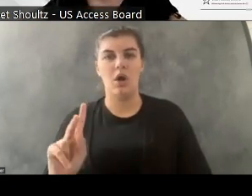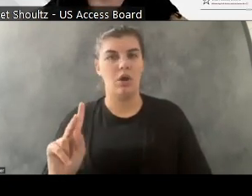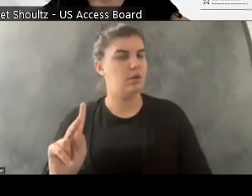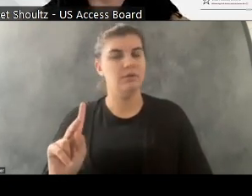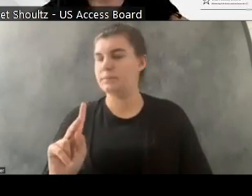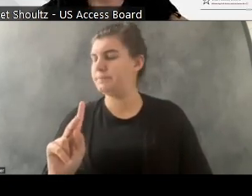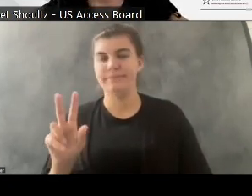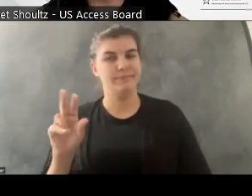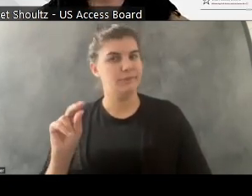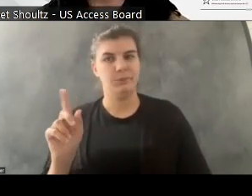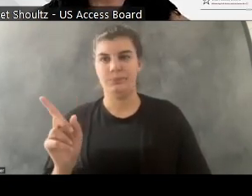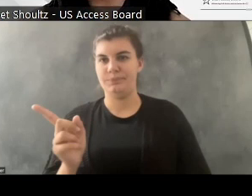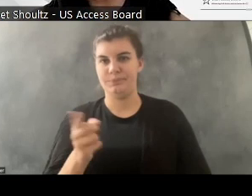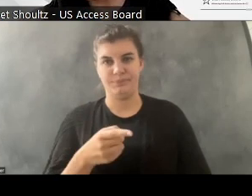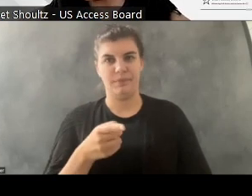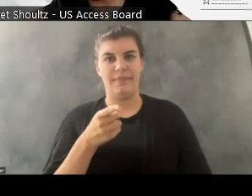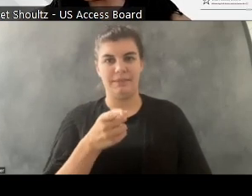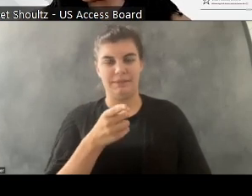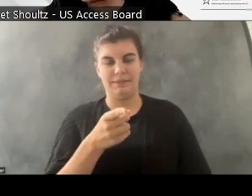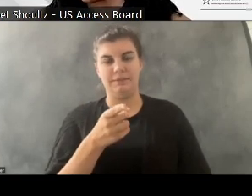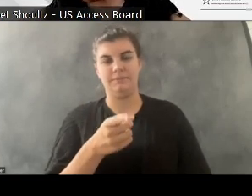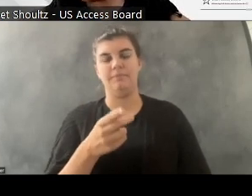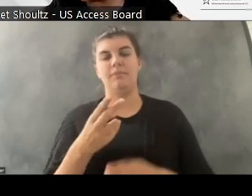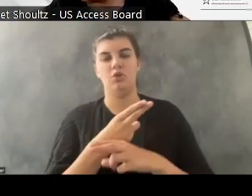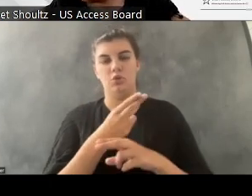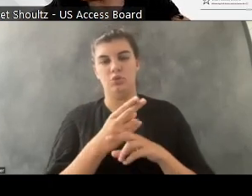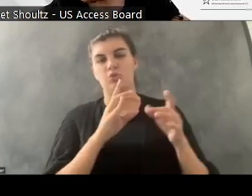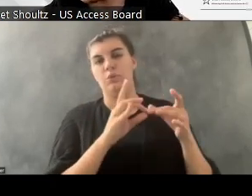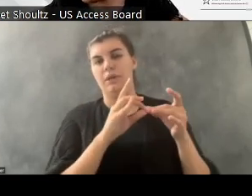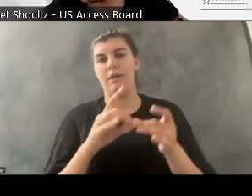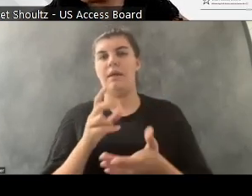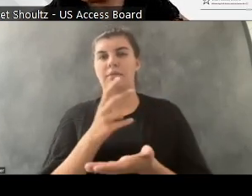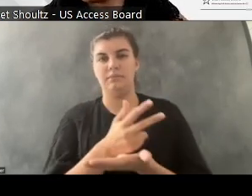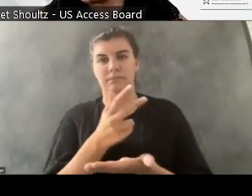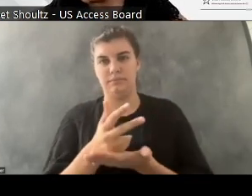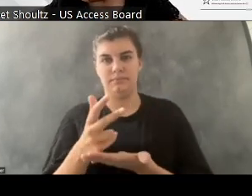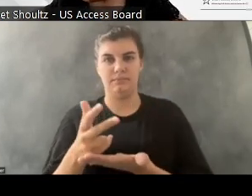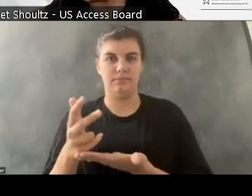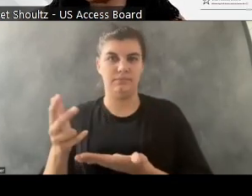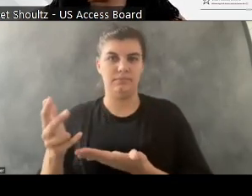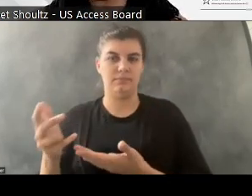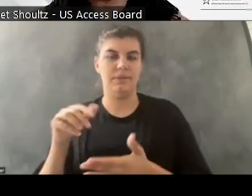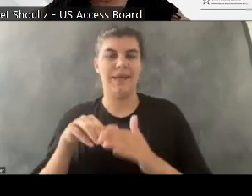ramp or blended transition is used exclusively to connect the on-street parking access aisle to